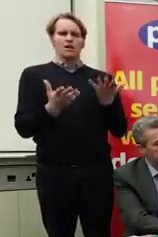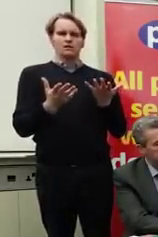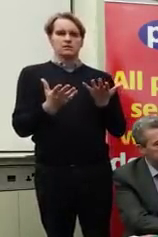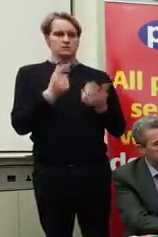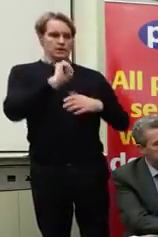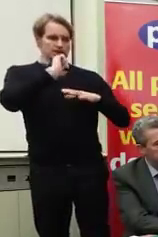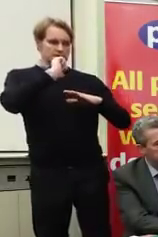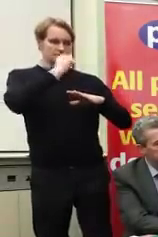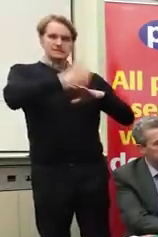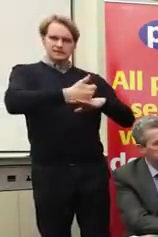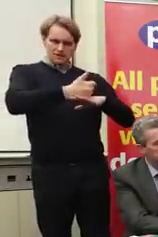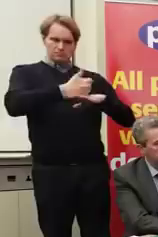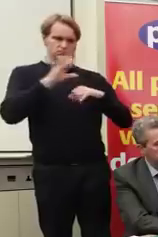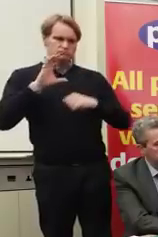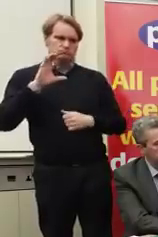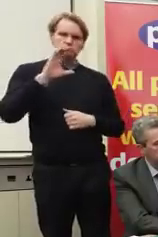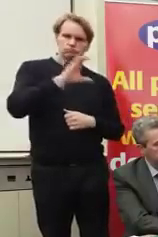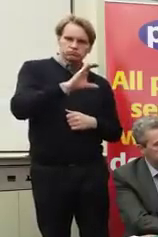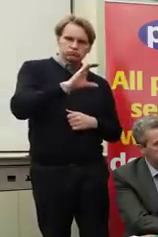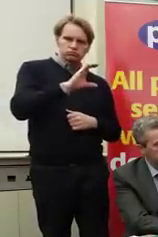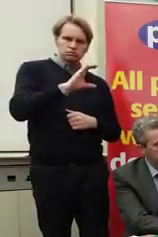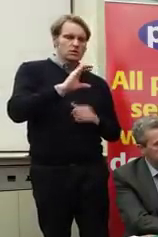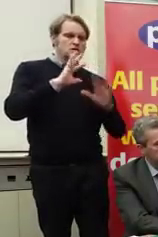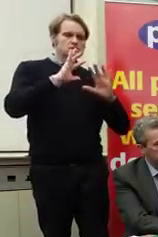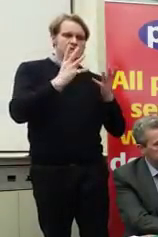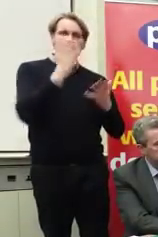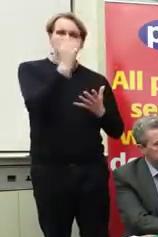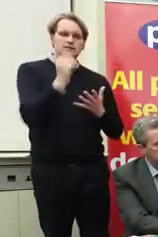about ten percent of equity and then the rest of it then is largely that is loans